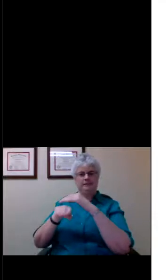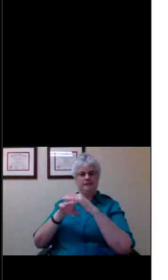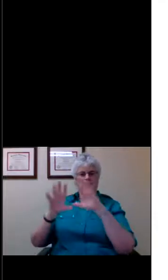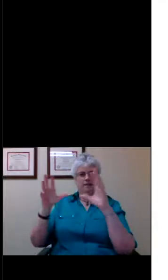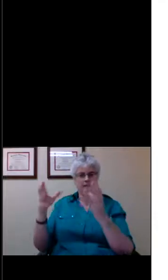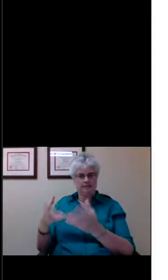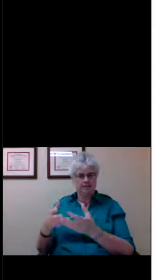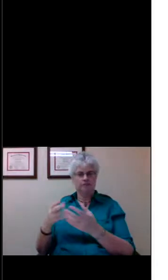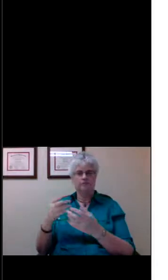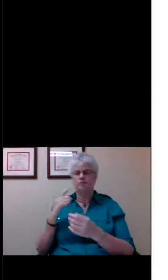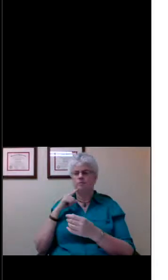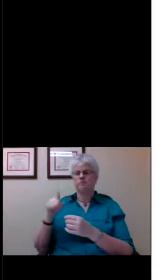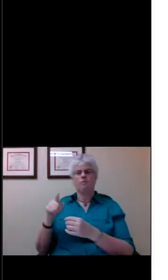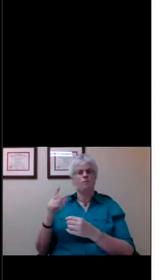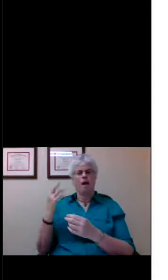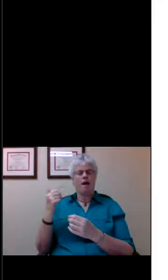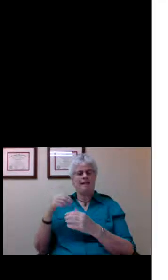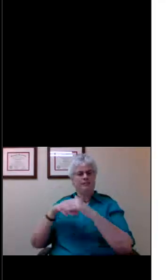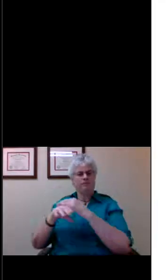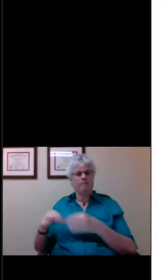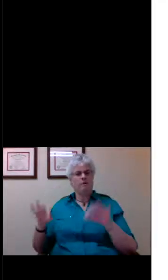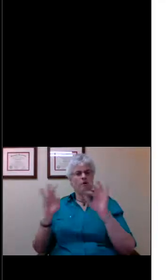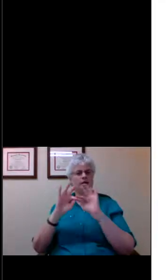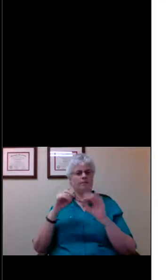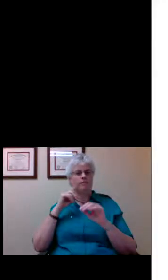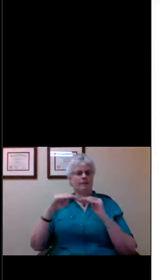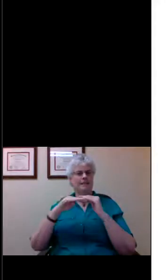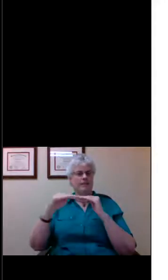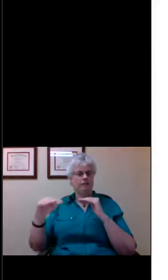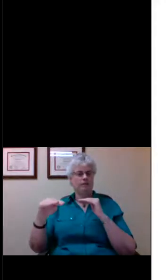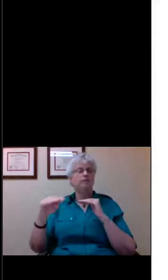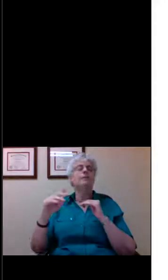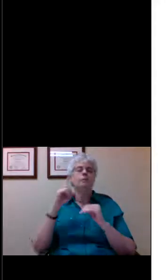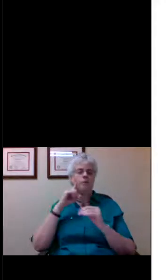shelters and making sure that they're accessible, and why accessibility is so